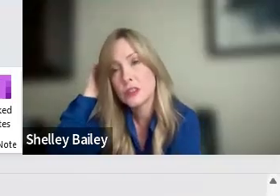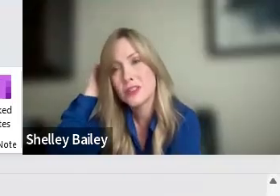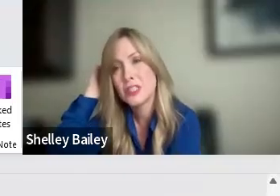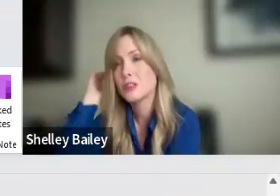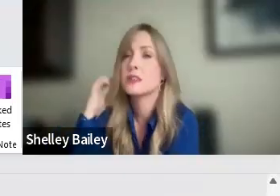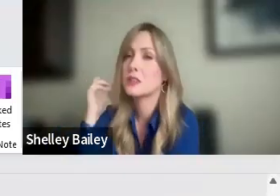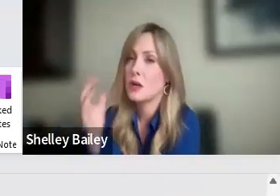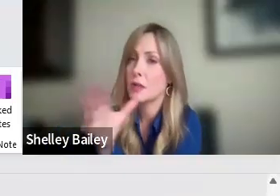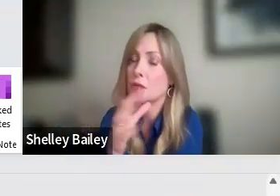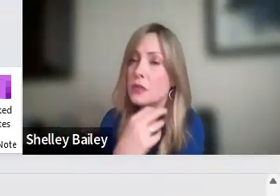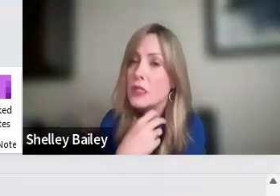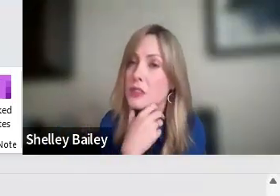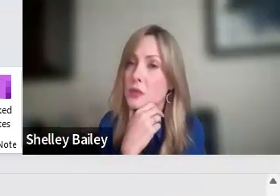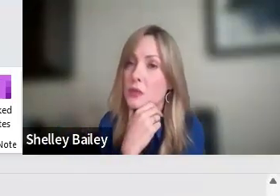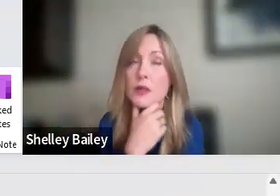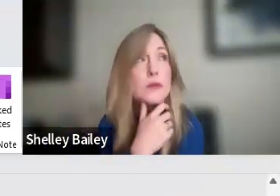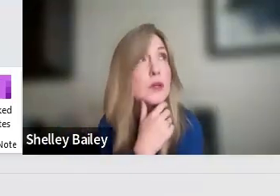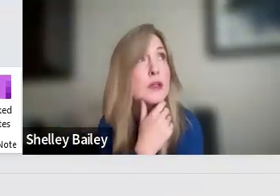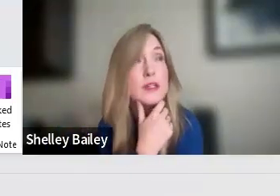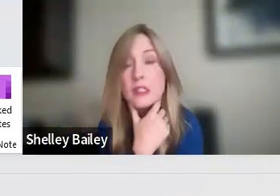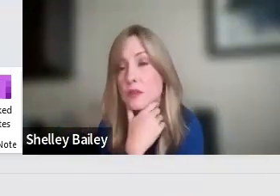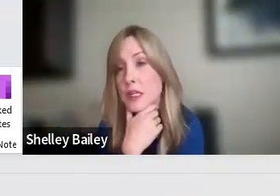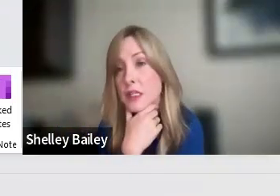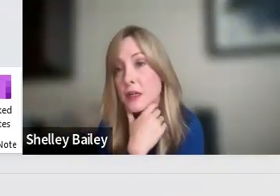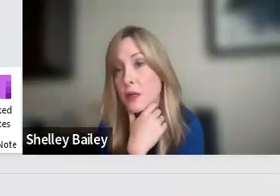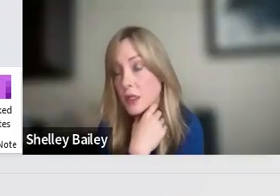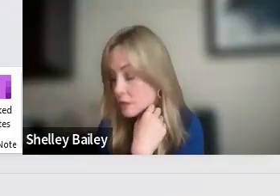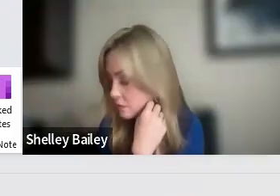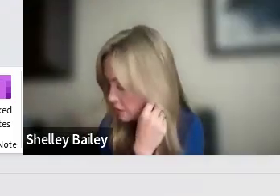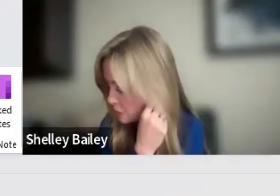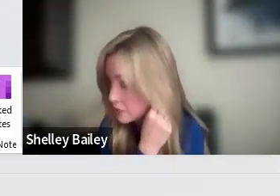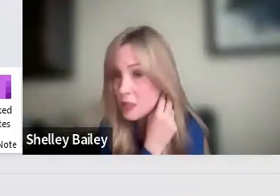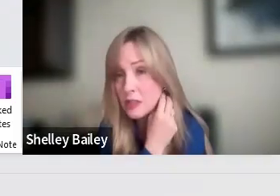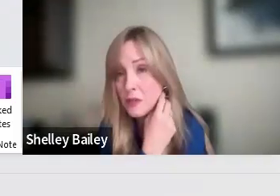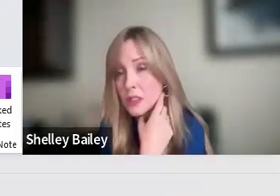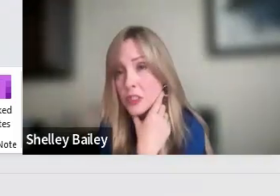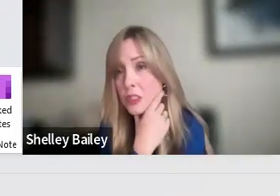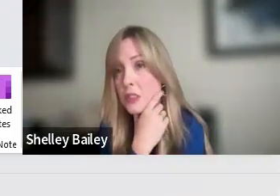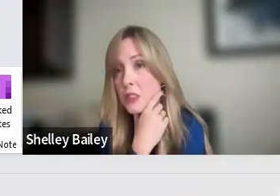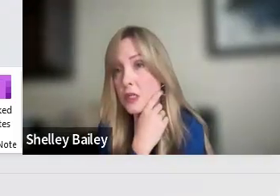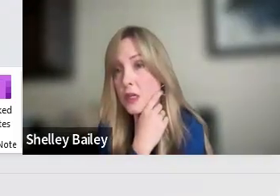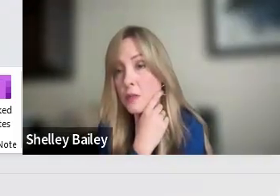Dr. Harong's comment related to narrow kind of identifying it that way. Provocative question.